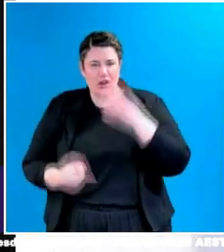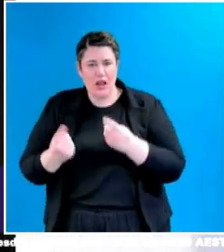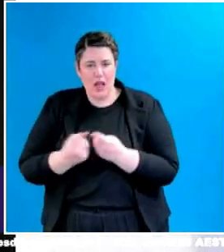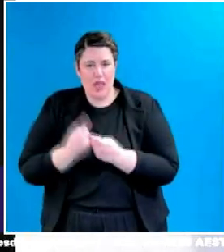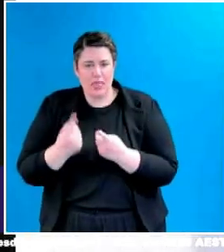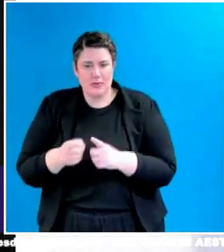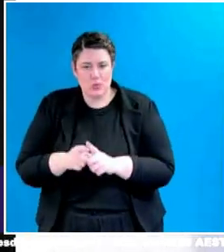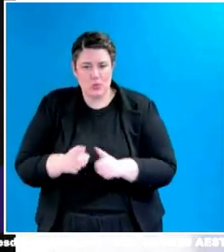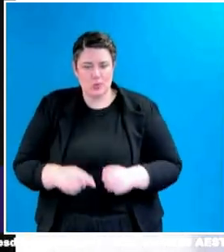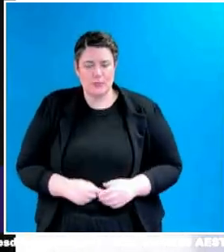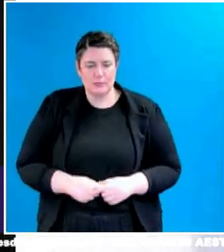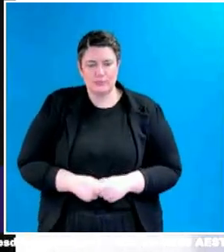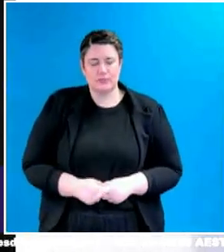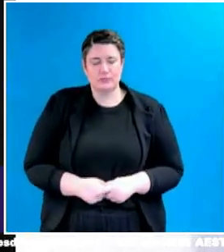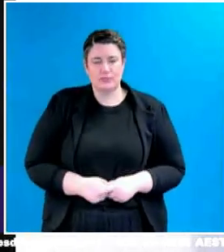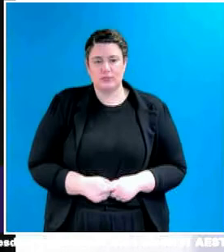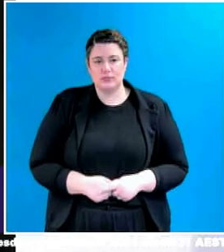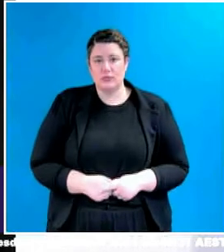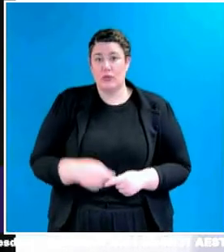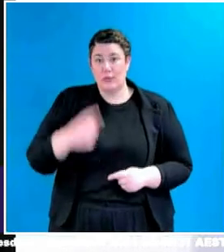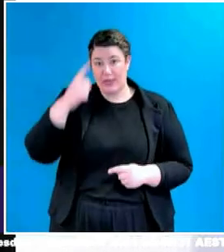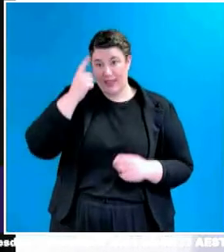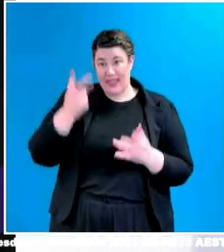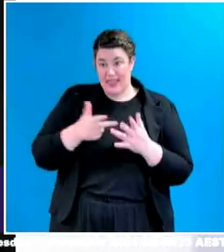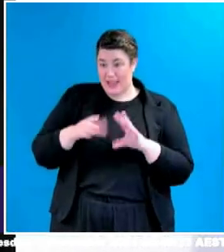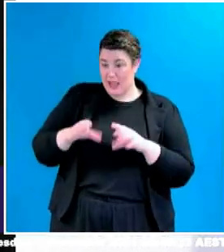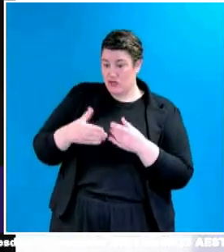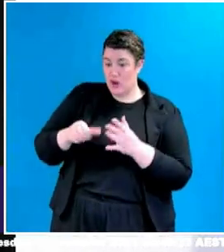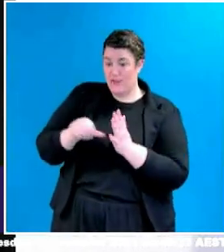If we look at the other category of economic, social and